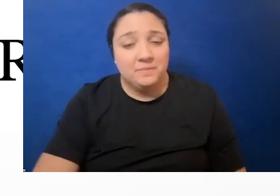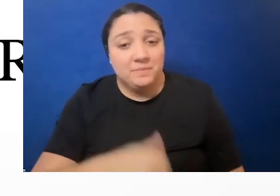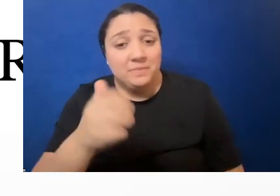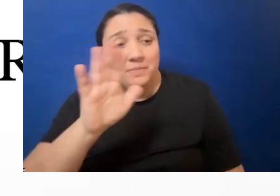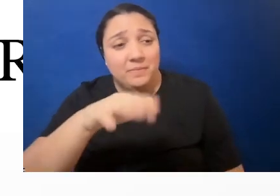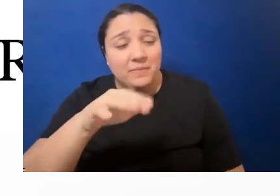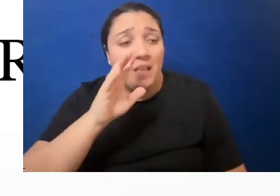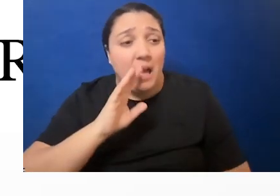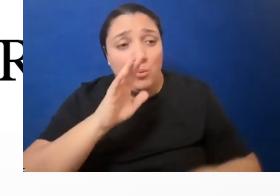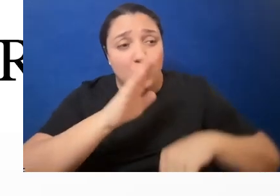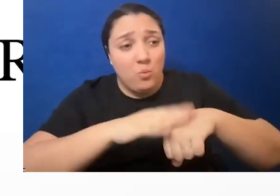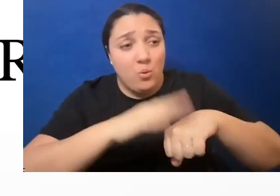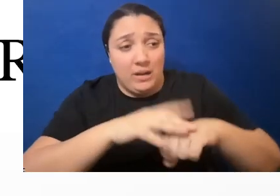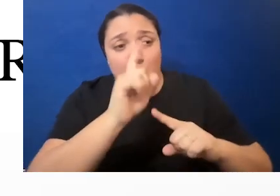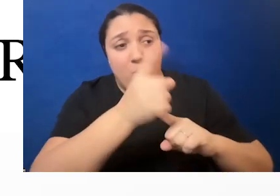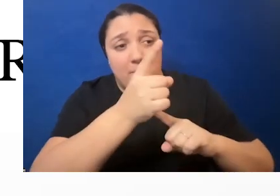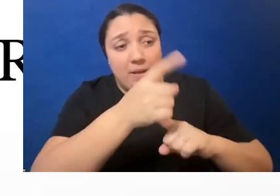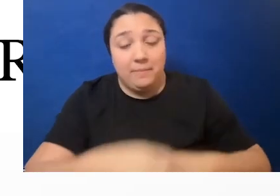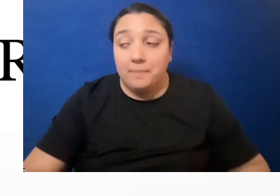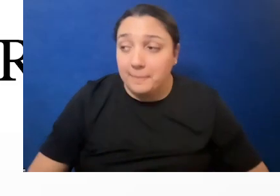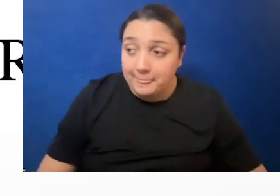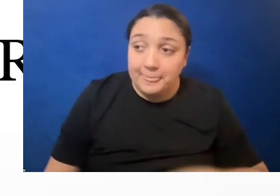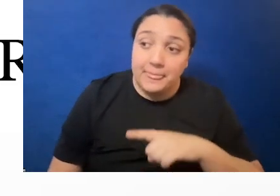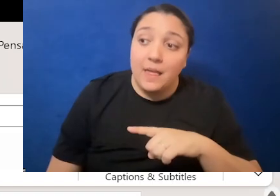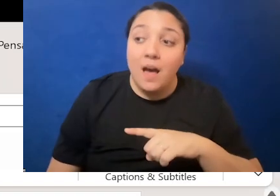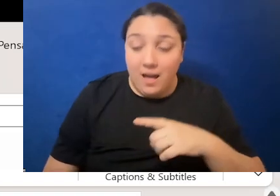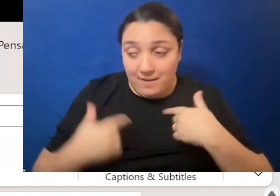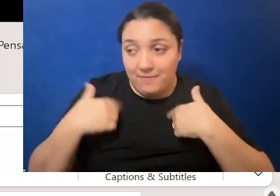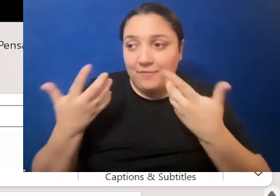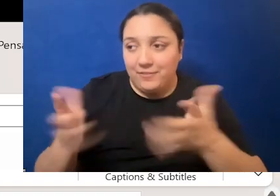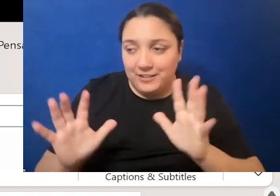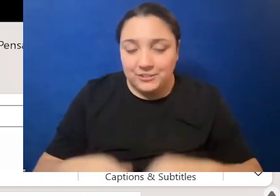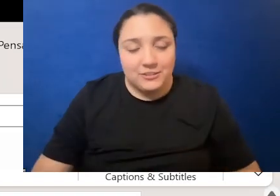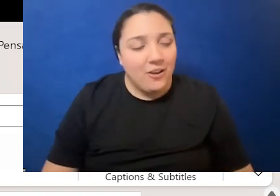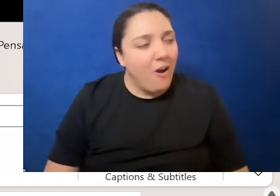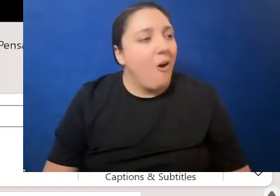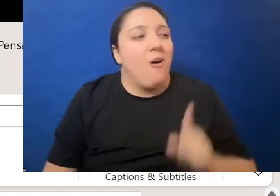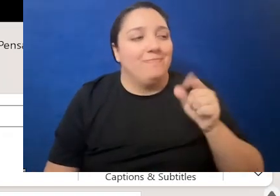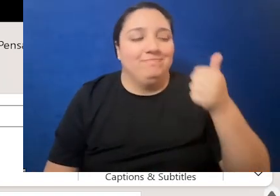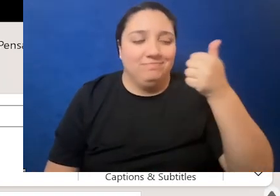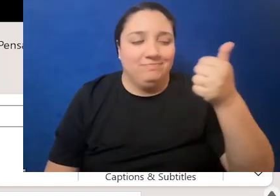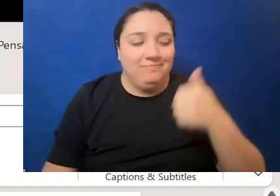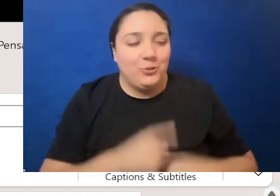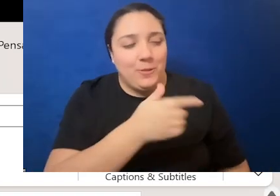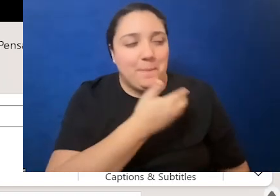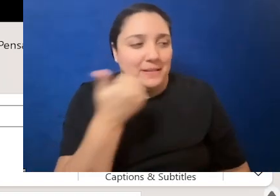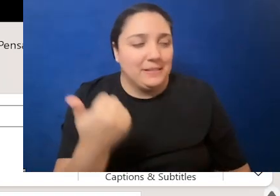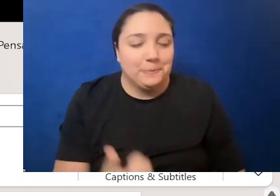LINDSEY, I WILL GIVE YOU A ONE MINUTE WARNING. I AM DONE. OH, LOOK AT THAT. YOU ARE THE BEST.